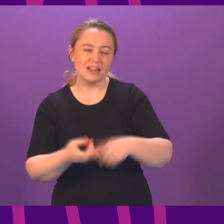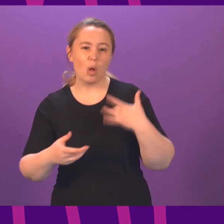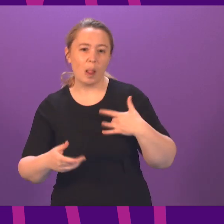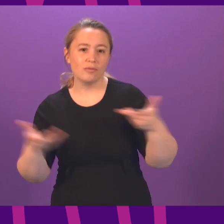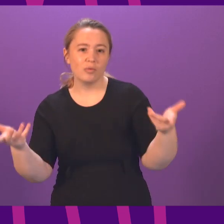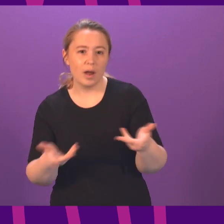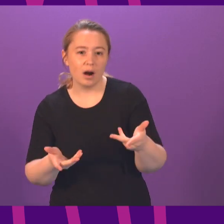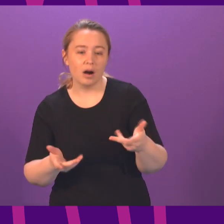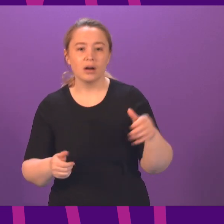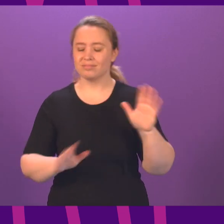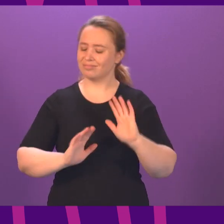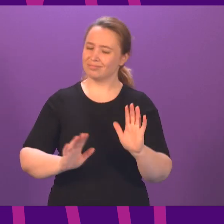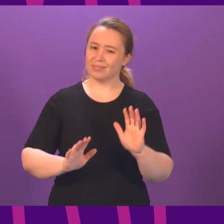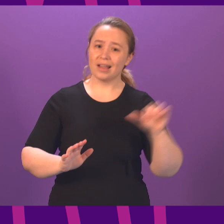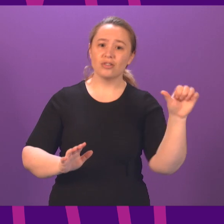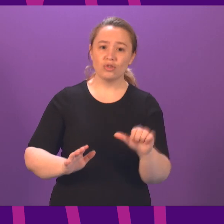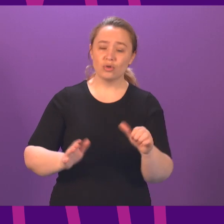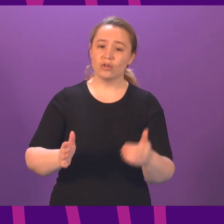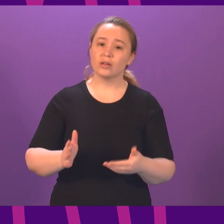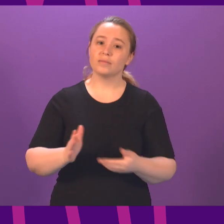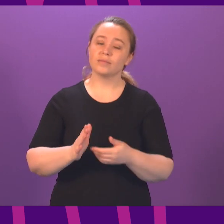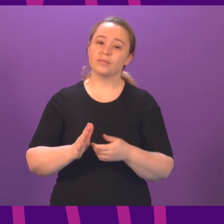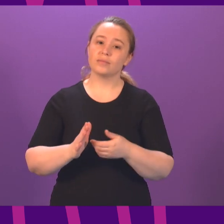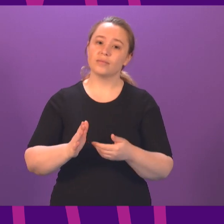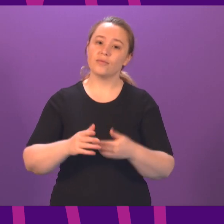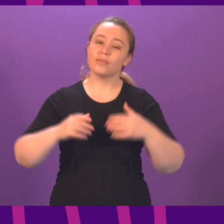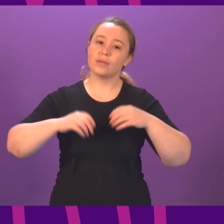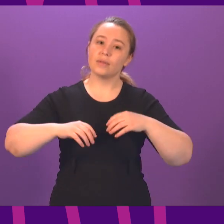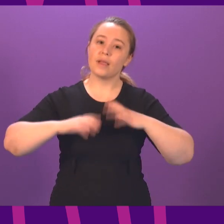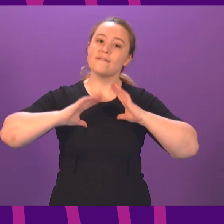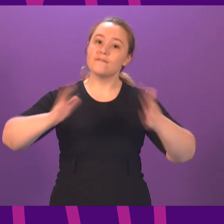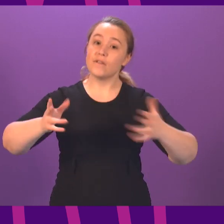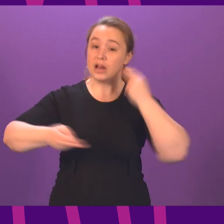such as extending free school meals to all primary pupils all year round?